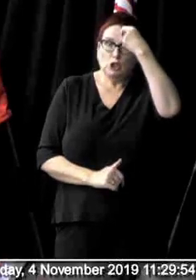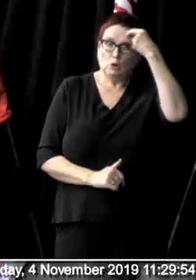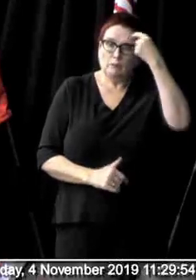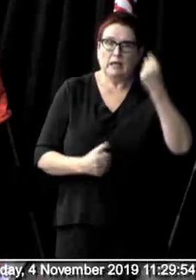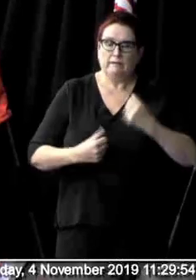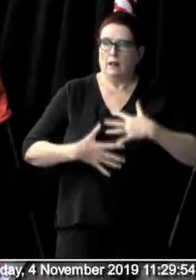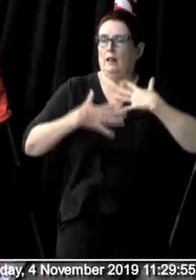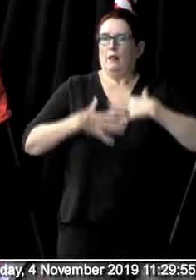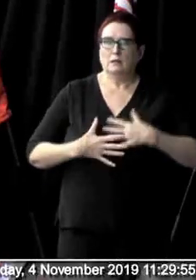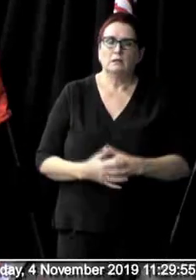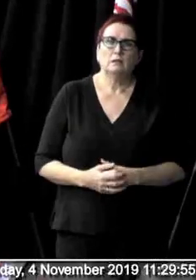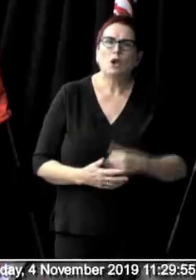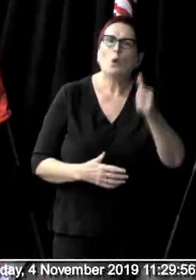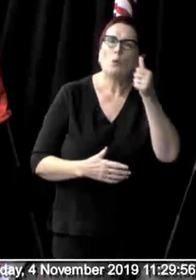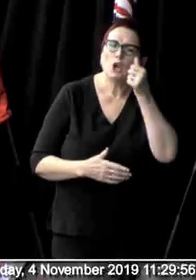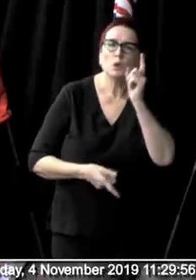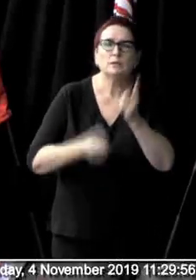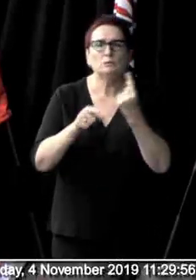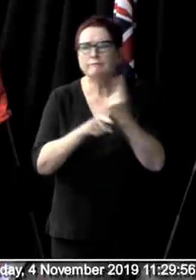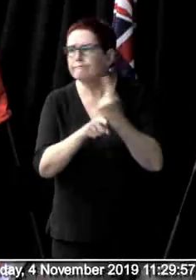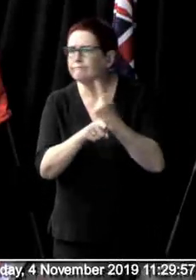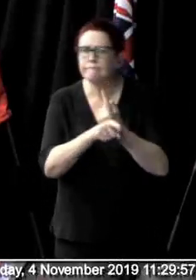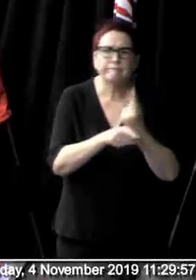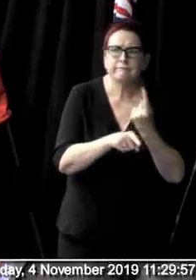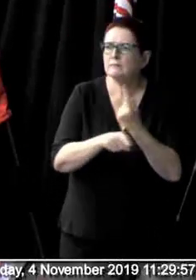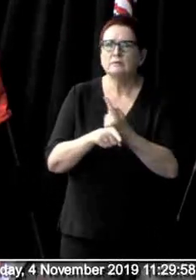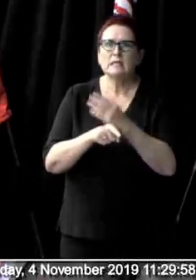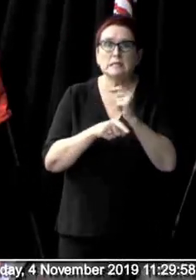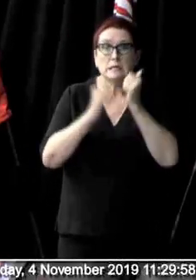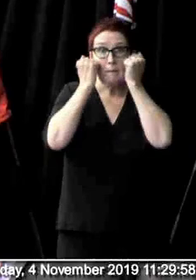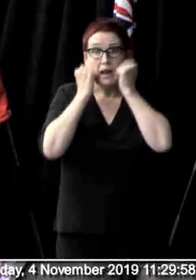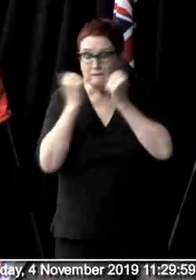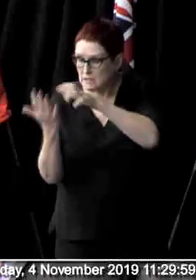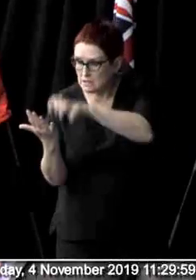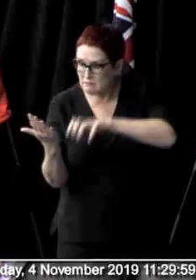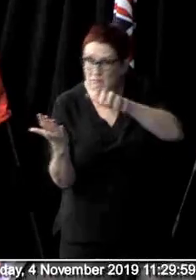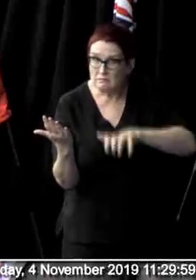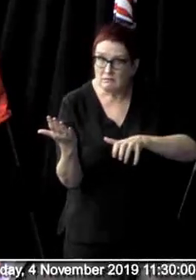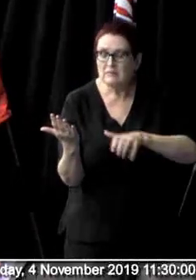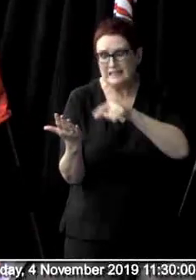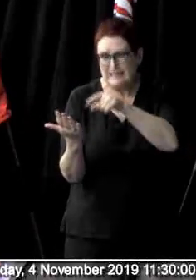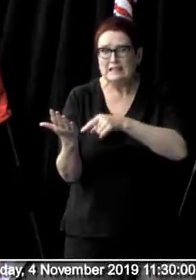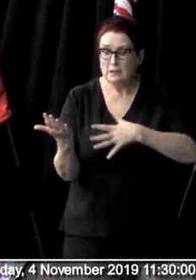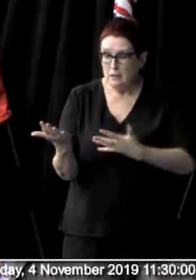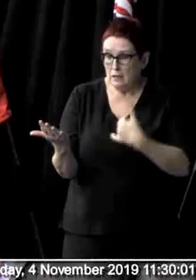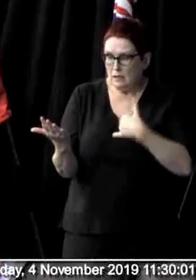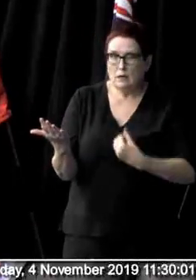The Commission understands that some of the topics that will be discussed, some of the evidence that will be received, will be upsetting,